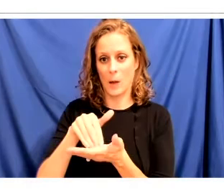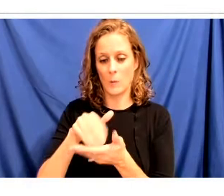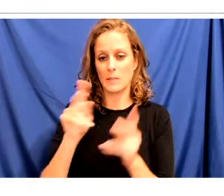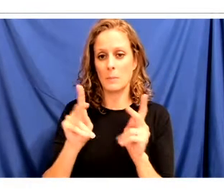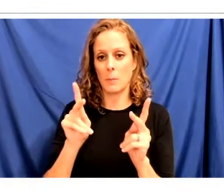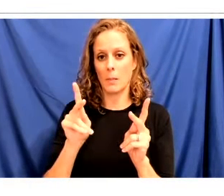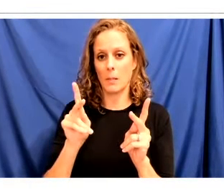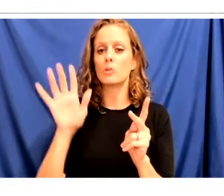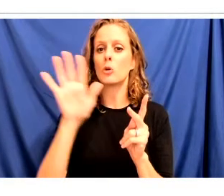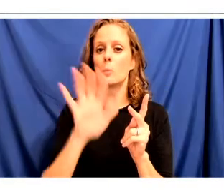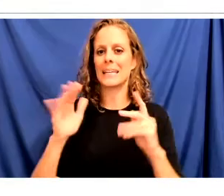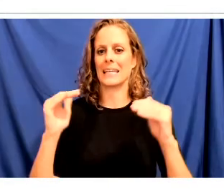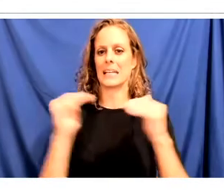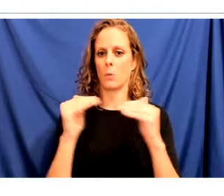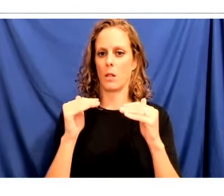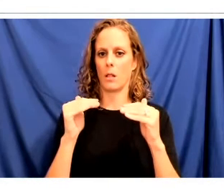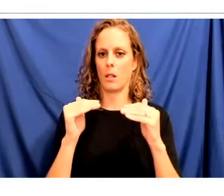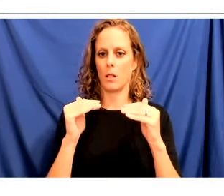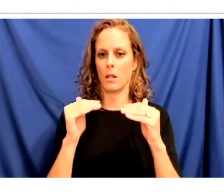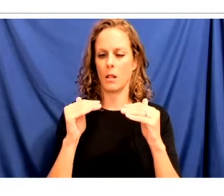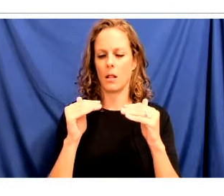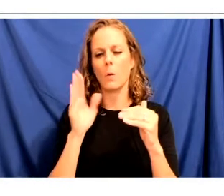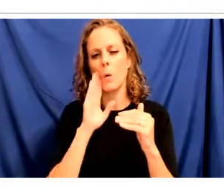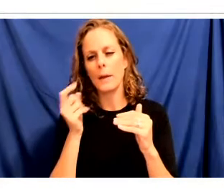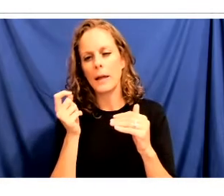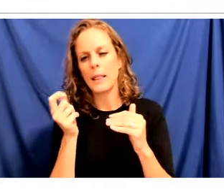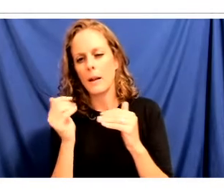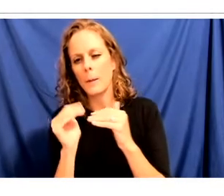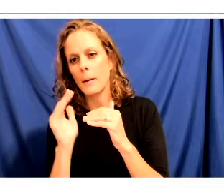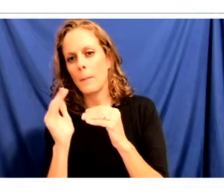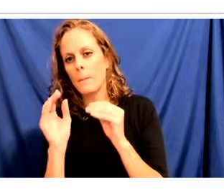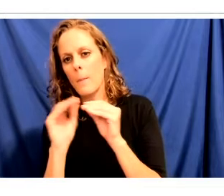that's probably going to be a little bit more, based on the actual census data when it comes out.